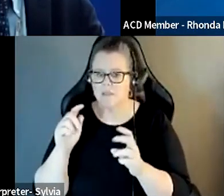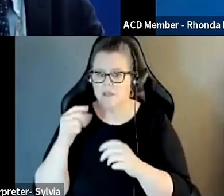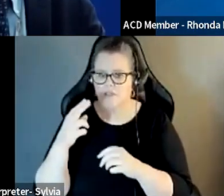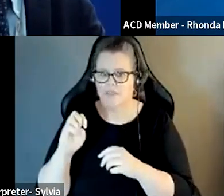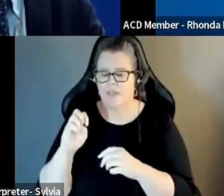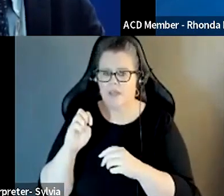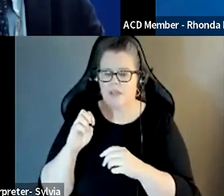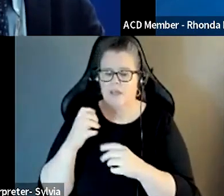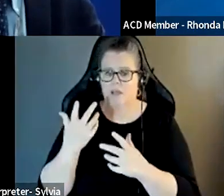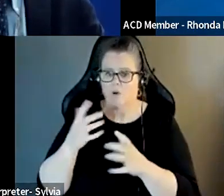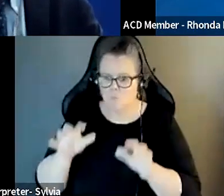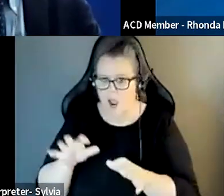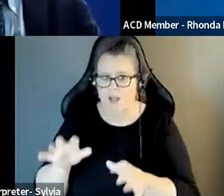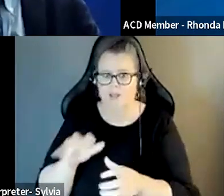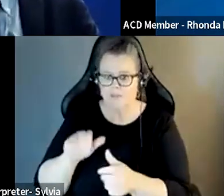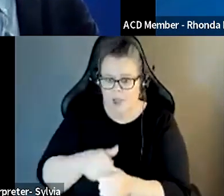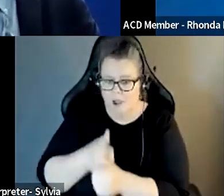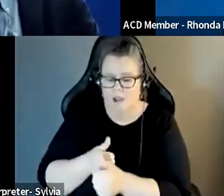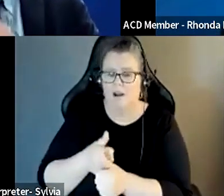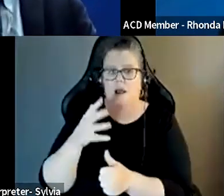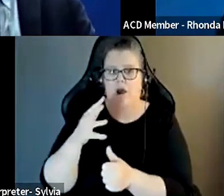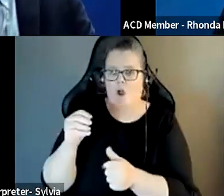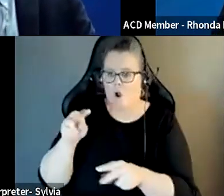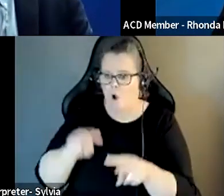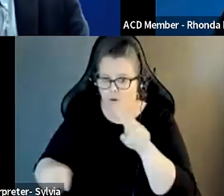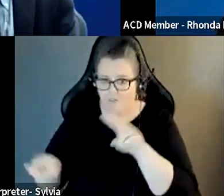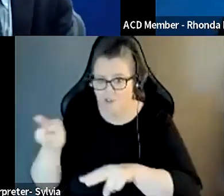of the scope while keeping it focused on the quality manual